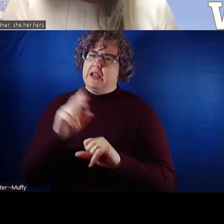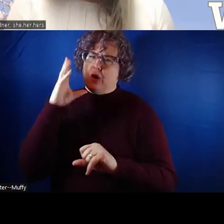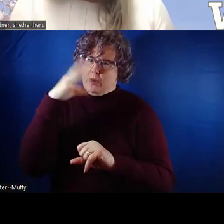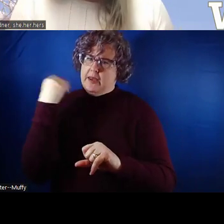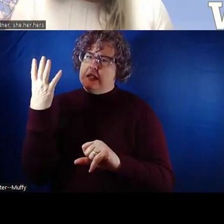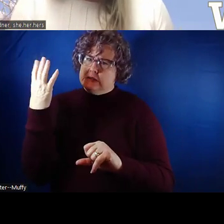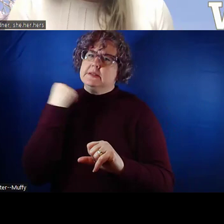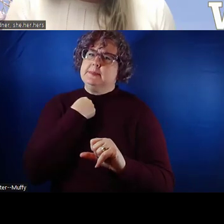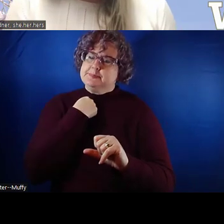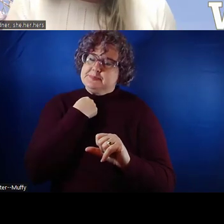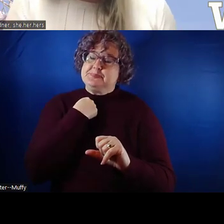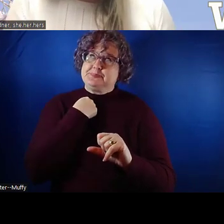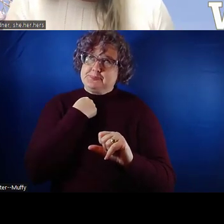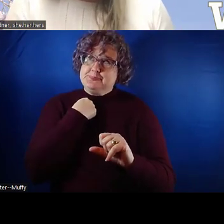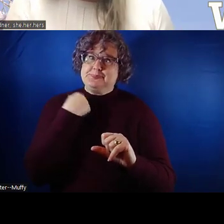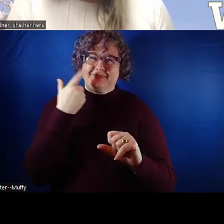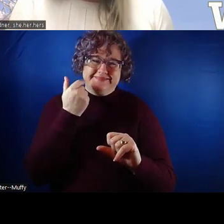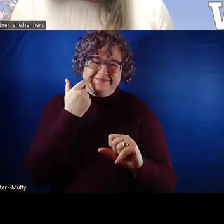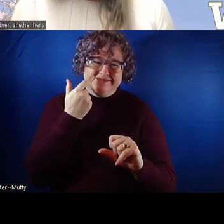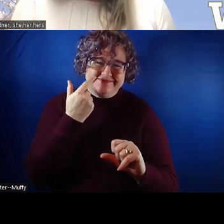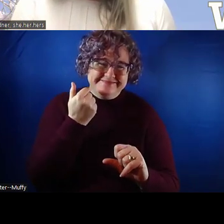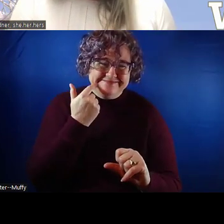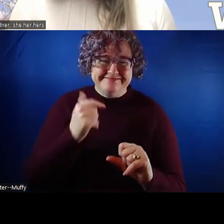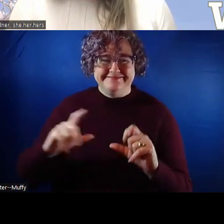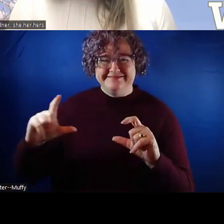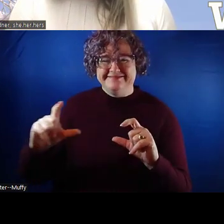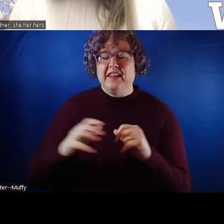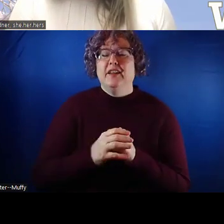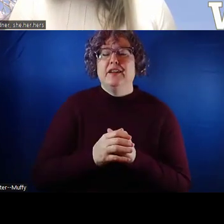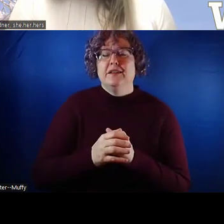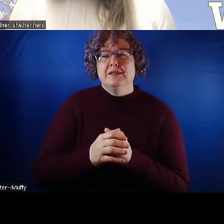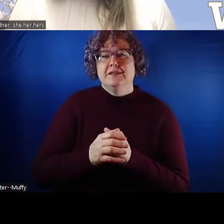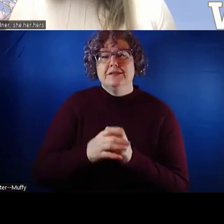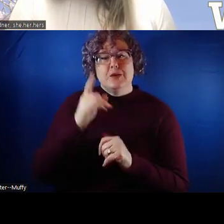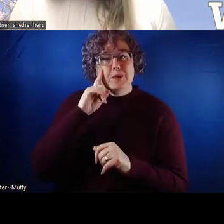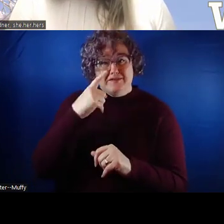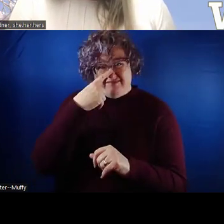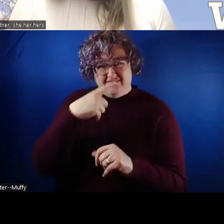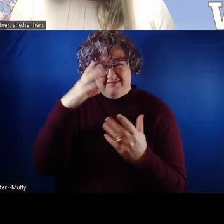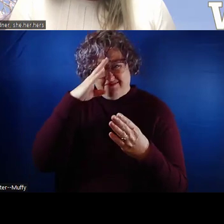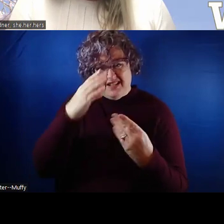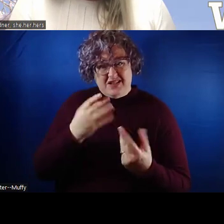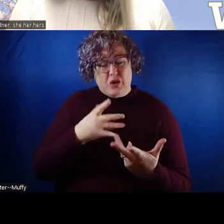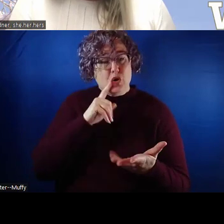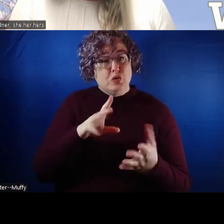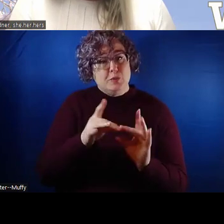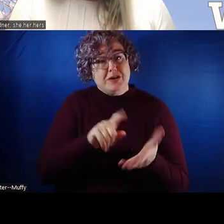And so I'm wondering if you can share with us, you mentioned taking notes, et cetera,